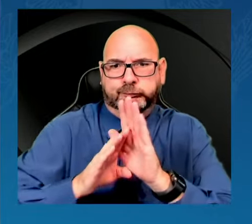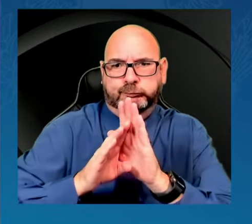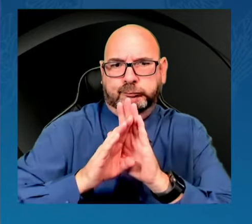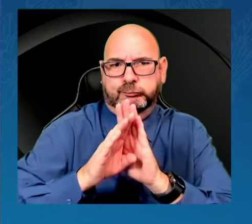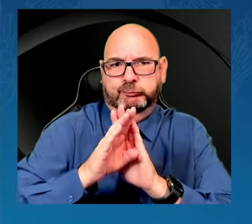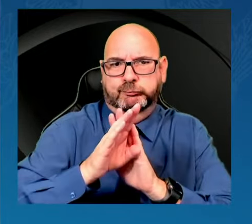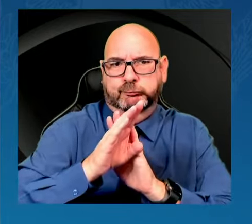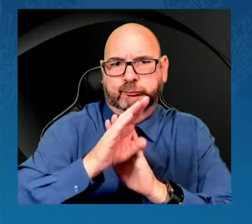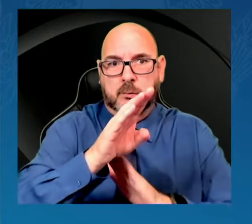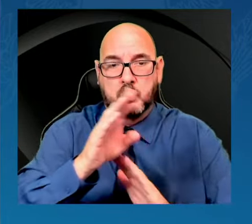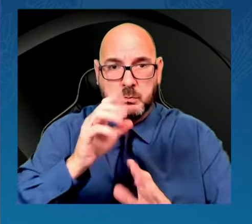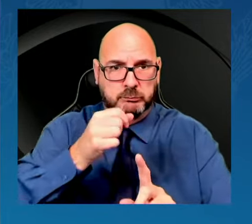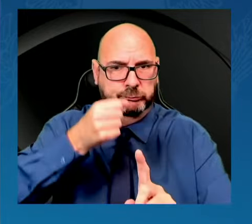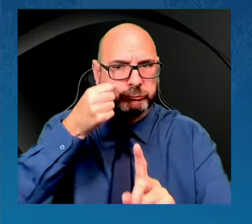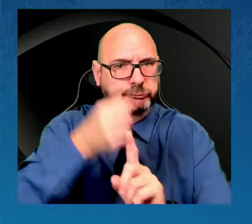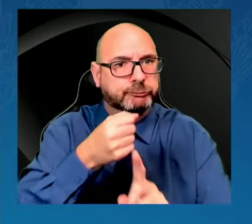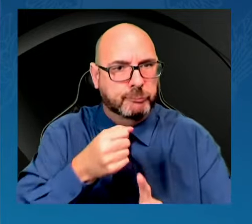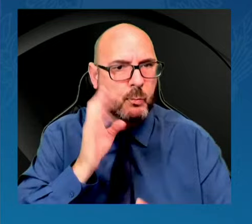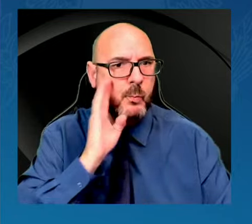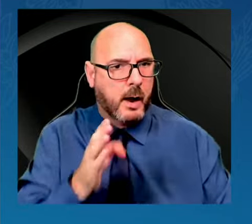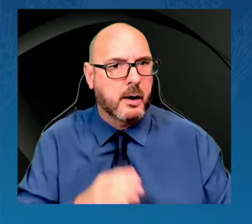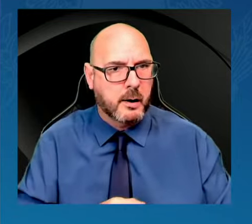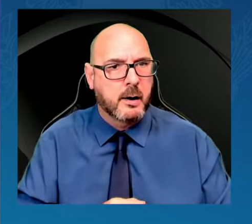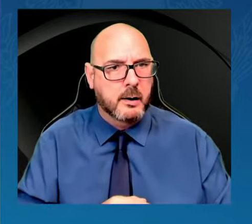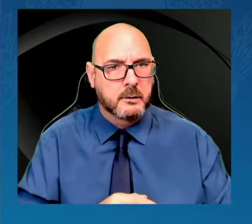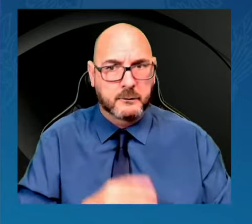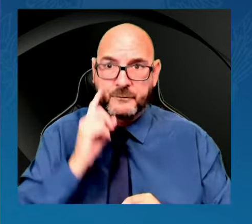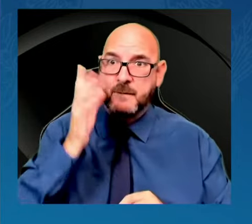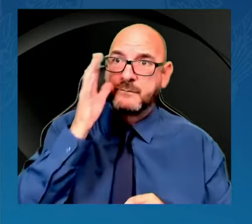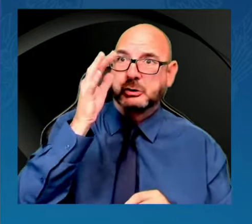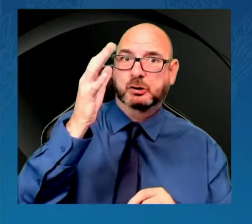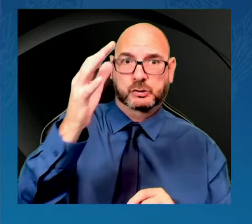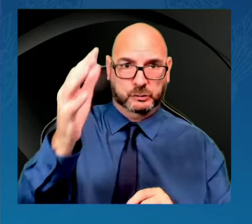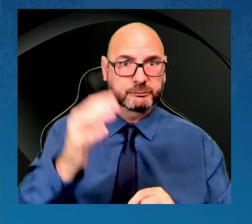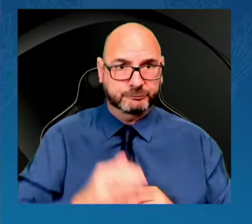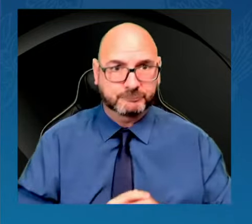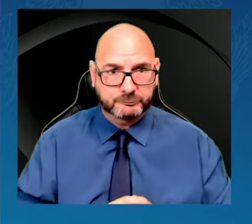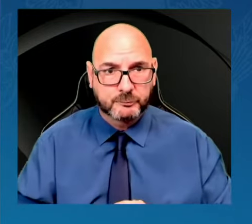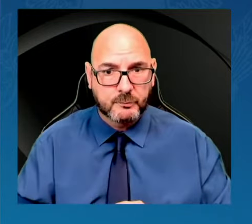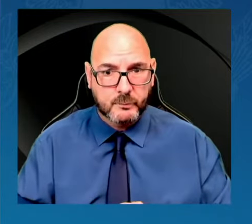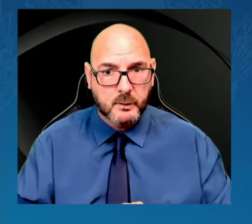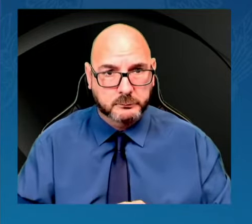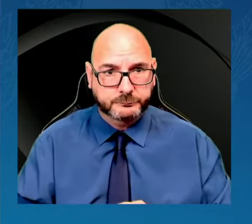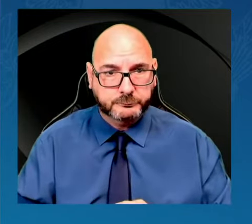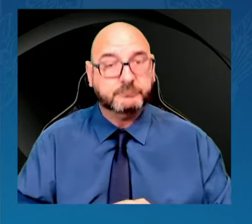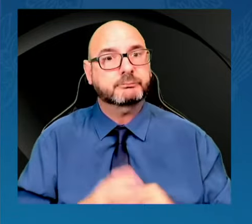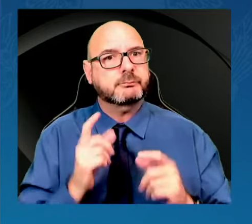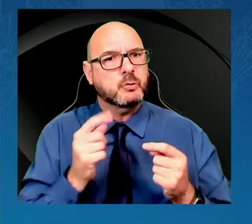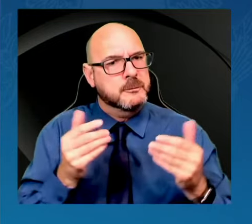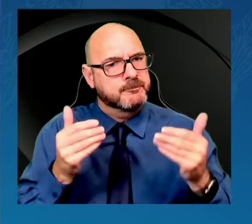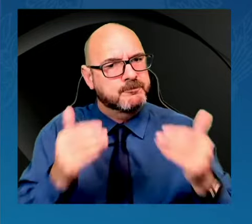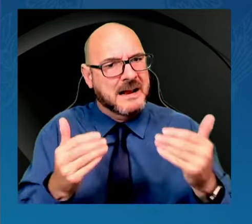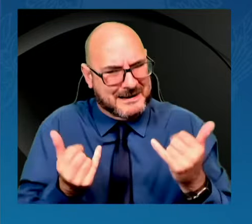what is long overdue on a number of issues that are -- is both about what we'll do around greenhouse gas emissions,